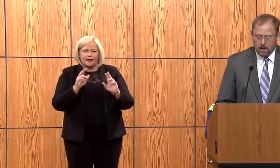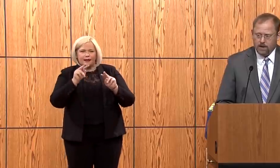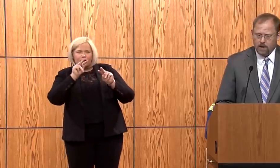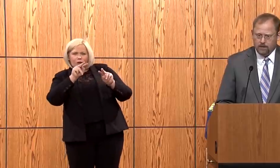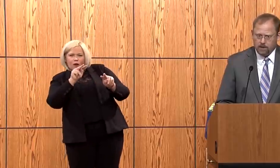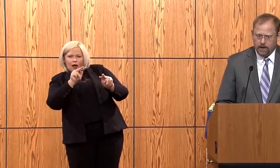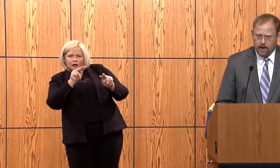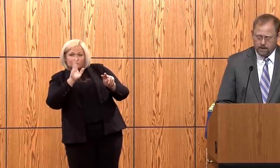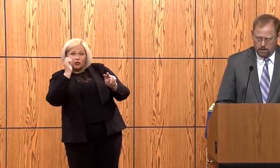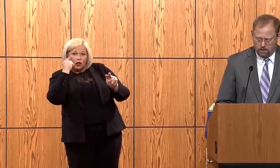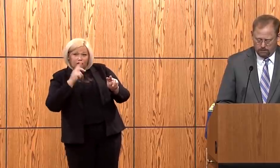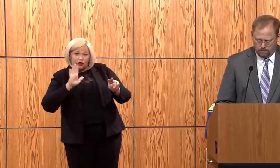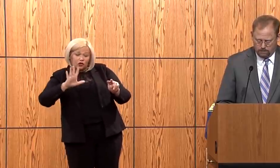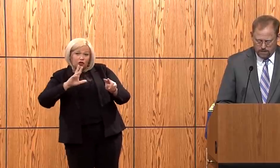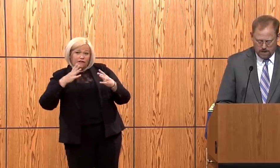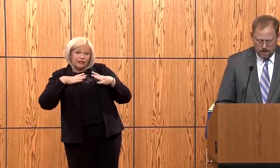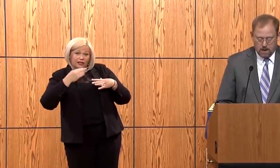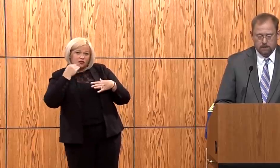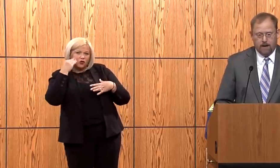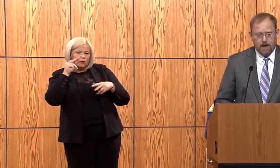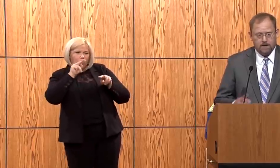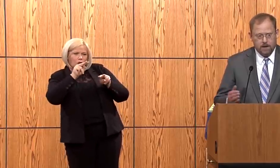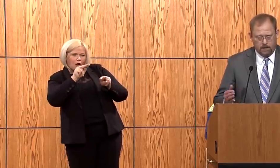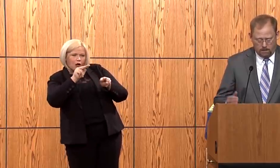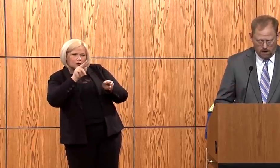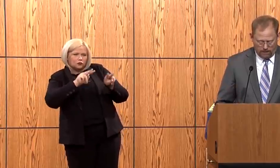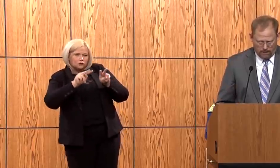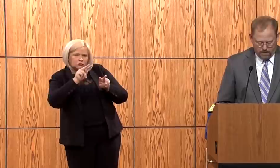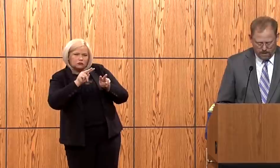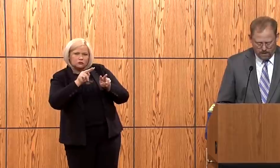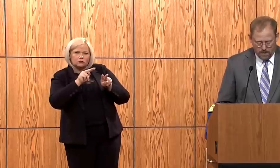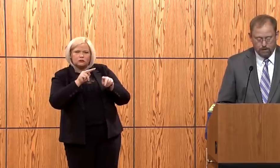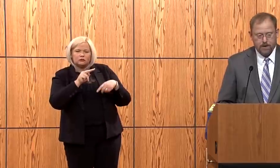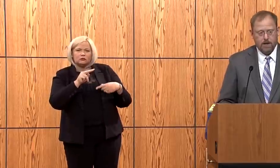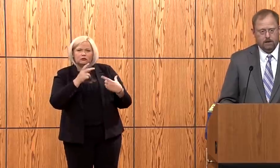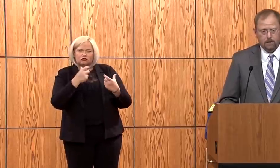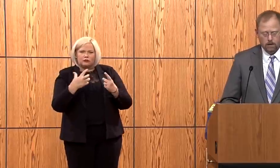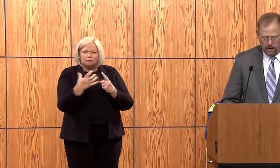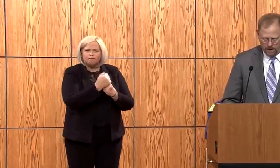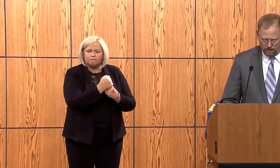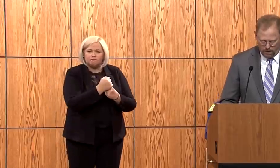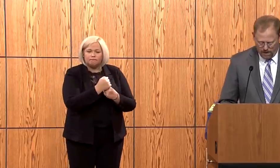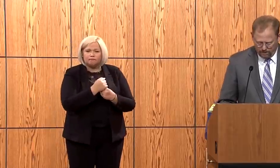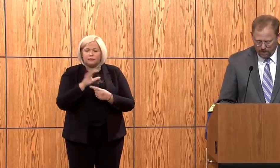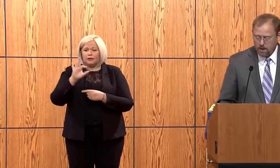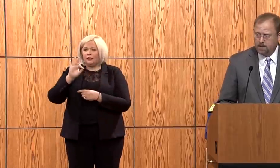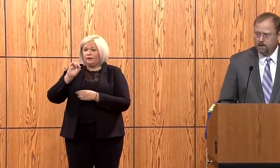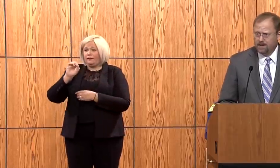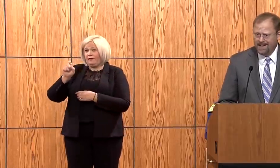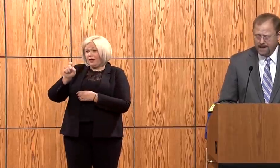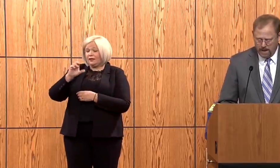OF THIS CONSPIRACY ON TWO OCCASIONS CONDUCTED COORDINATED OCCASIONS CONDUCTED COORDINATED SURVEILLANCE ON THE GOVERNOR’S SURVEILLANCE ON THE GOVERNOR’S VACATION HOME.